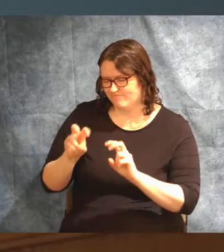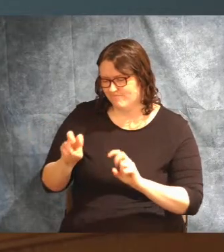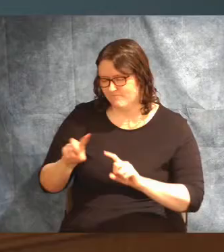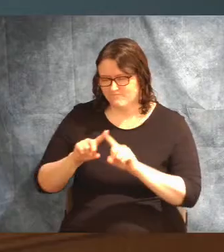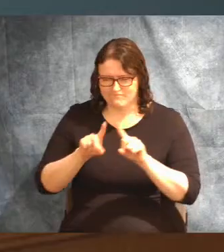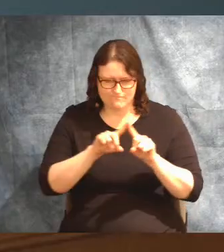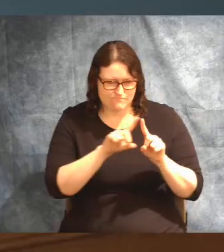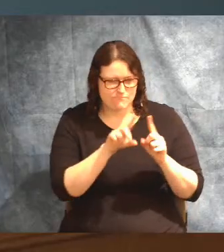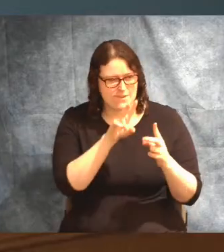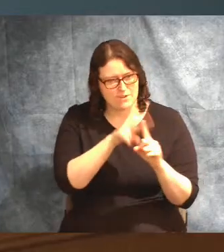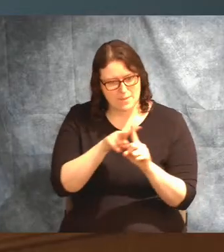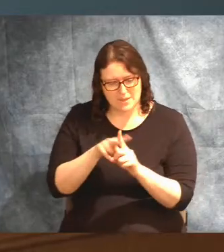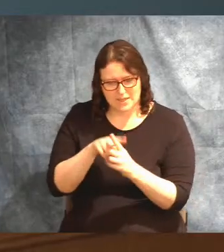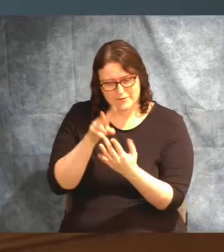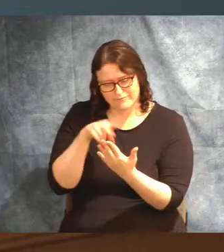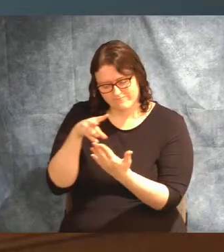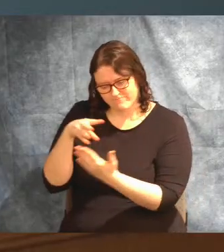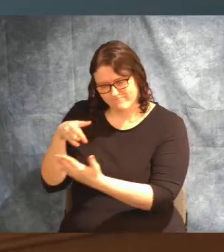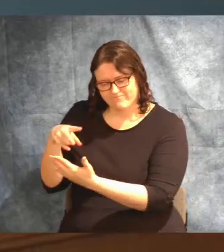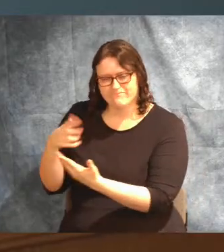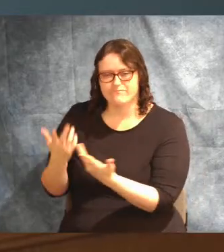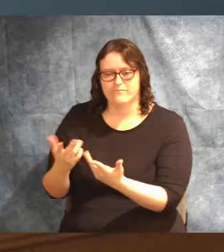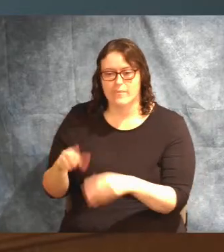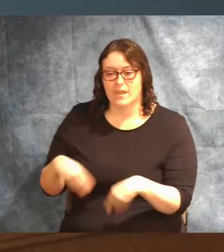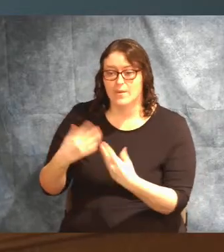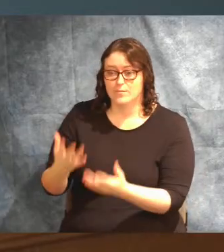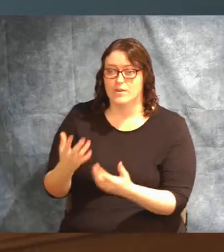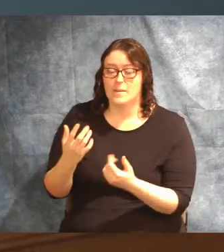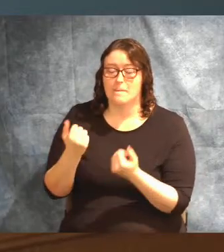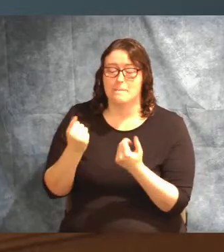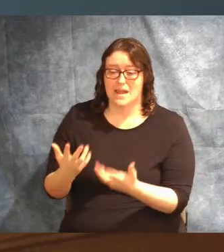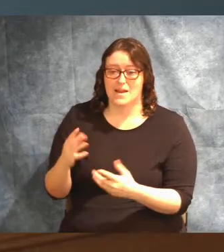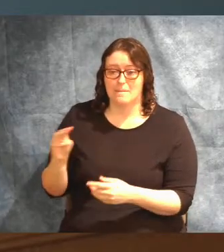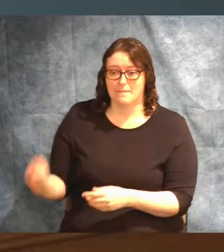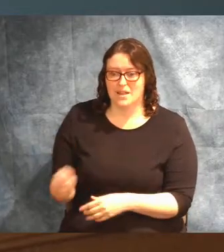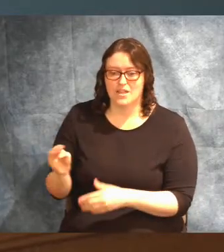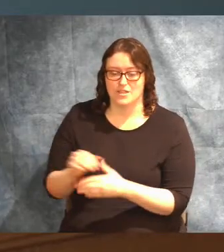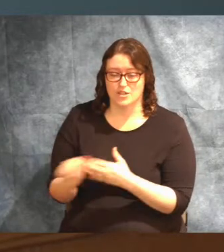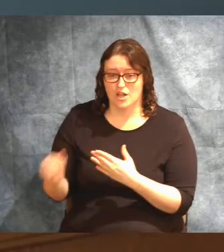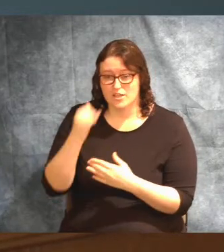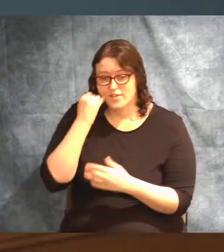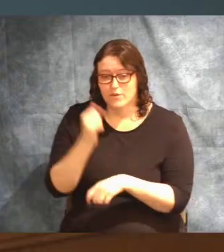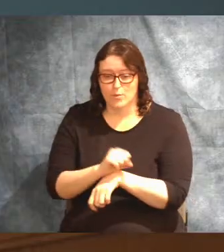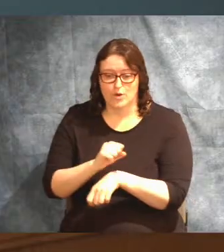that came in to provide millions of dollars for those that are working with those people that are